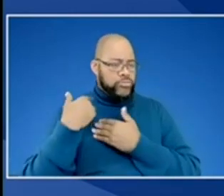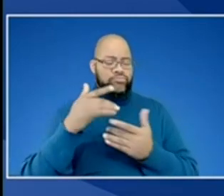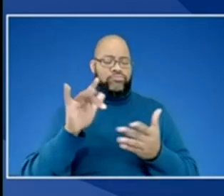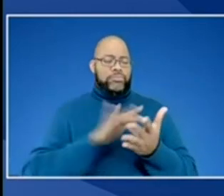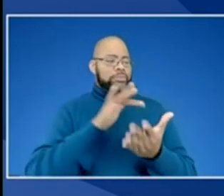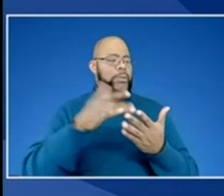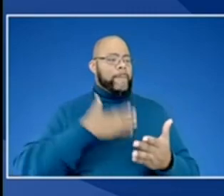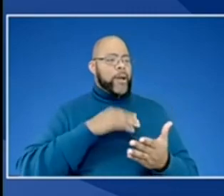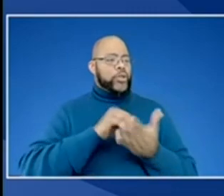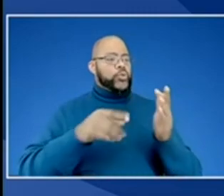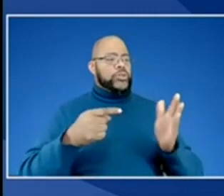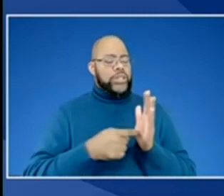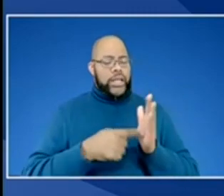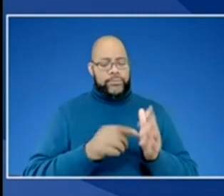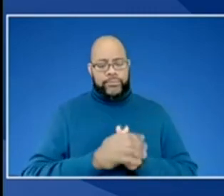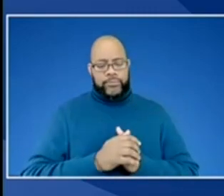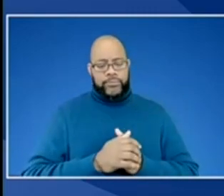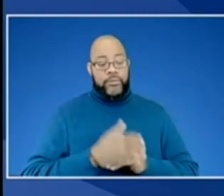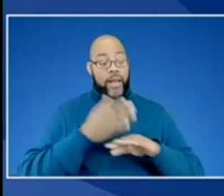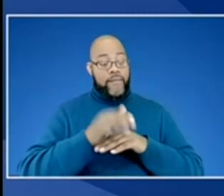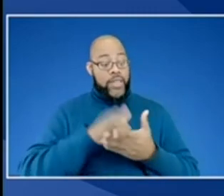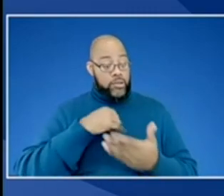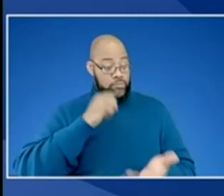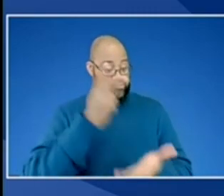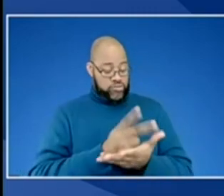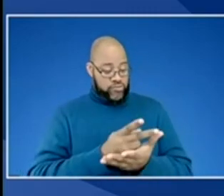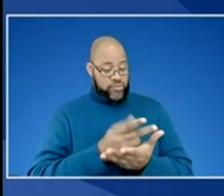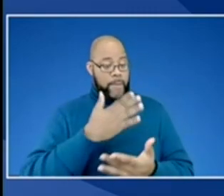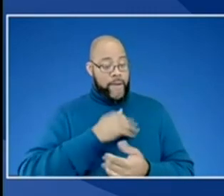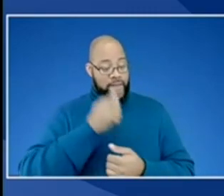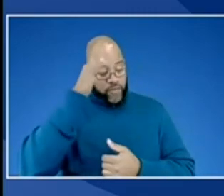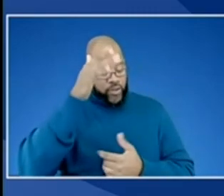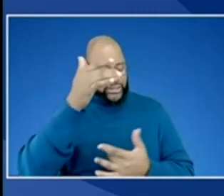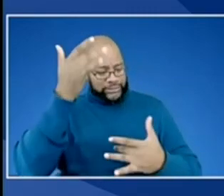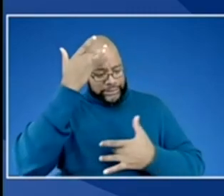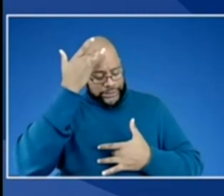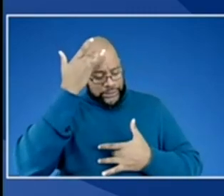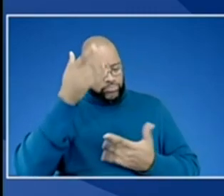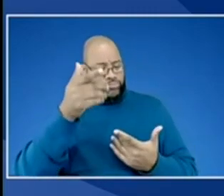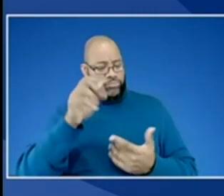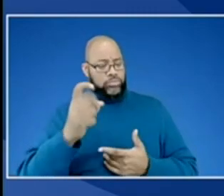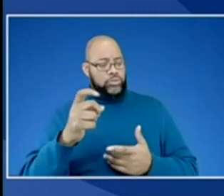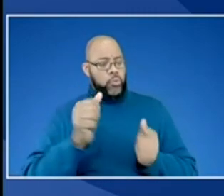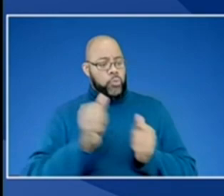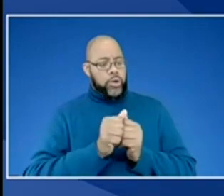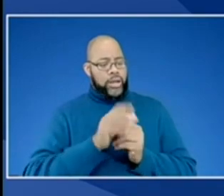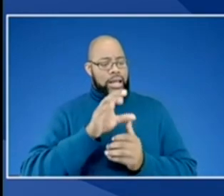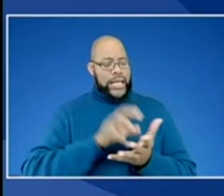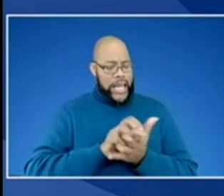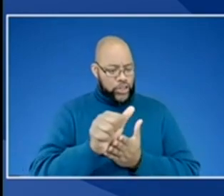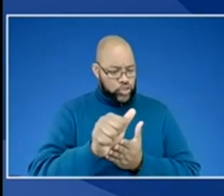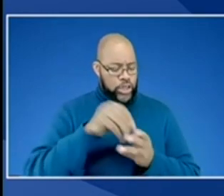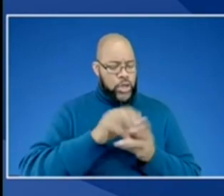debt. Soon after I was approved, my father fell ill and he was diagnosed with pancreatic cancer in the winter of 2022.